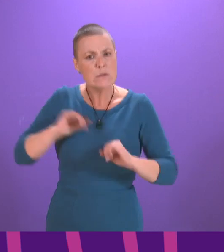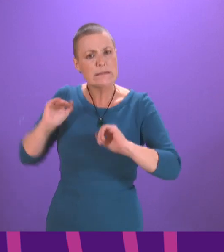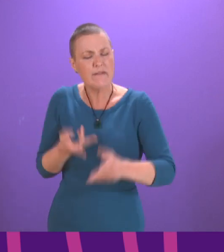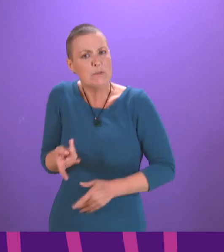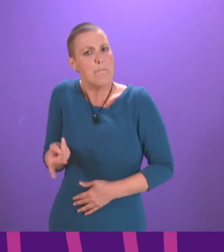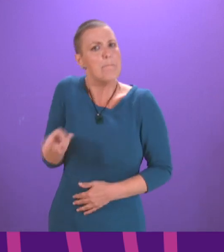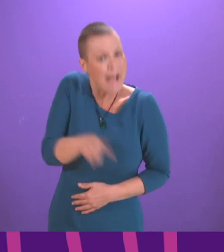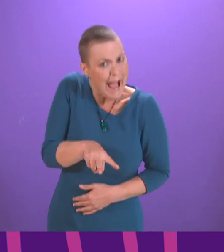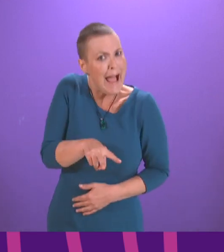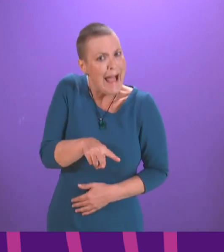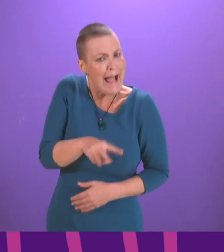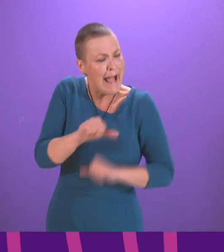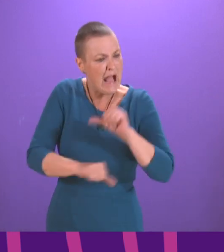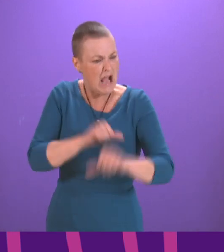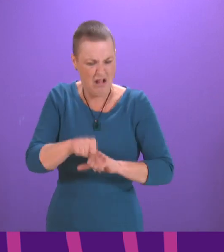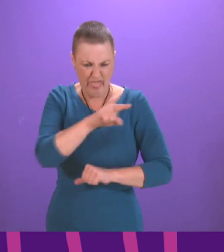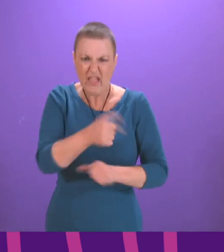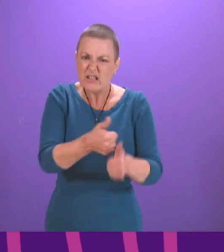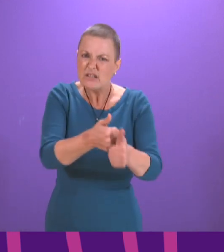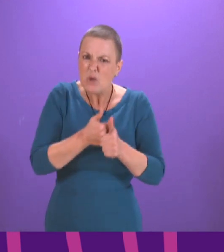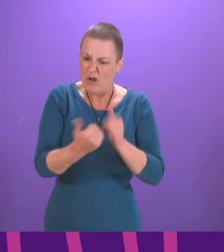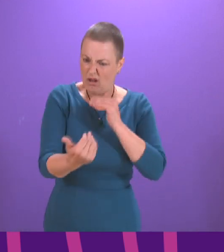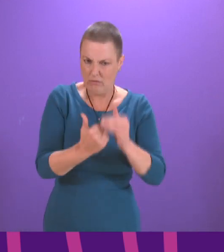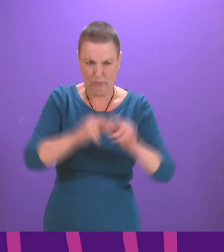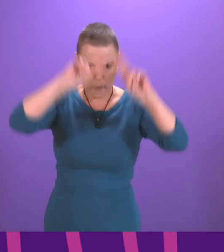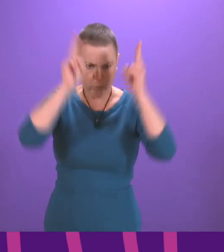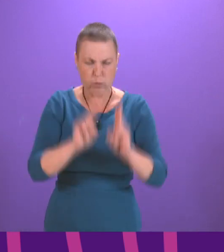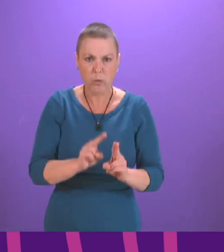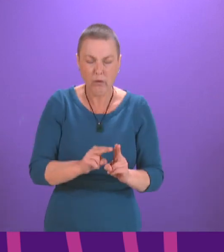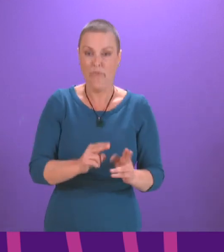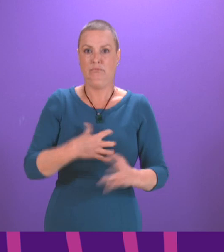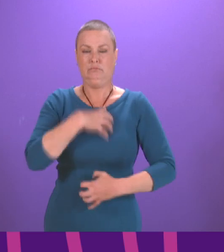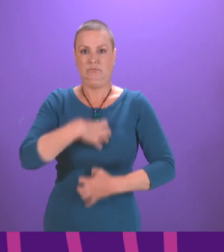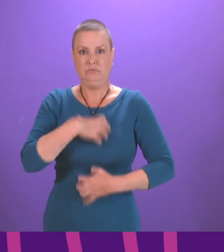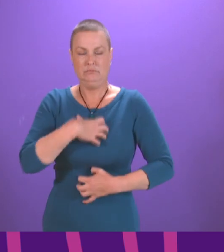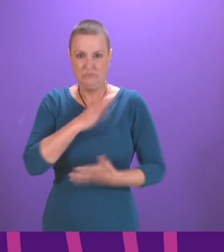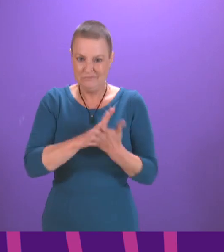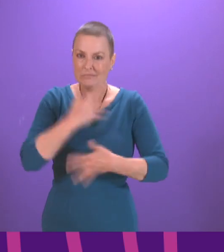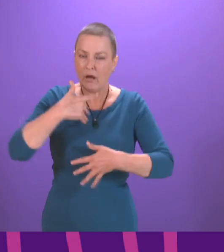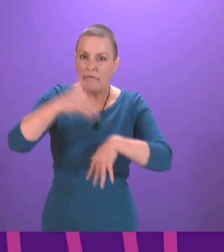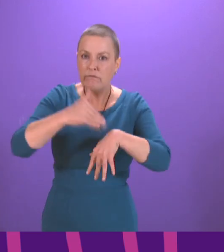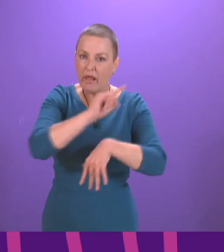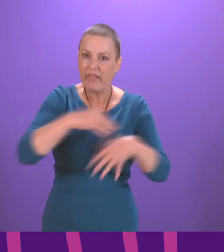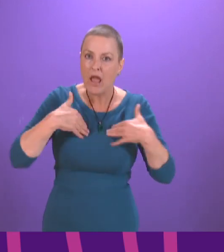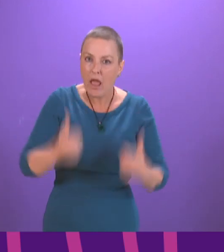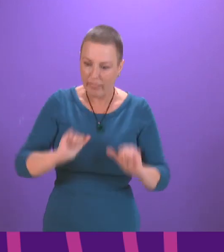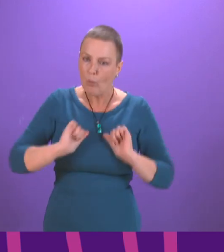those services are being reintroduced, their support packages are much reduced and there is a consequent serious impact on their health and wellbeing.